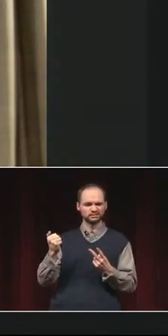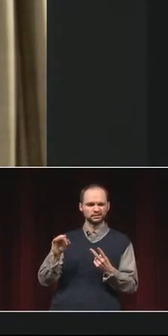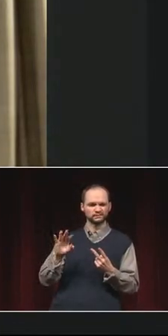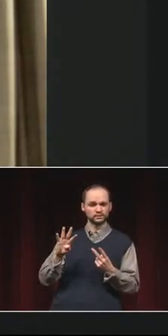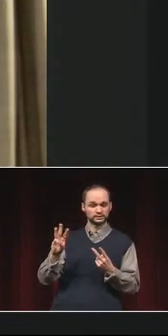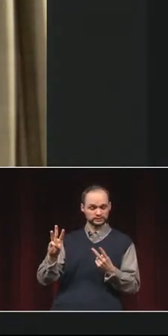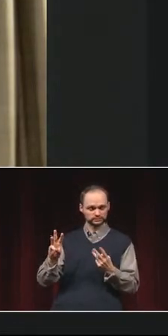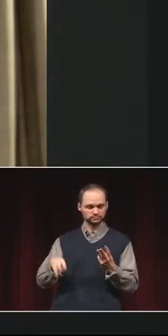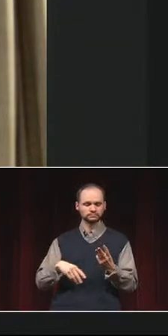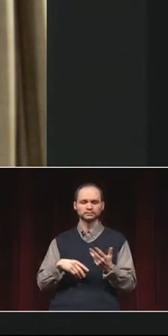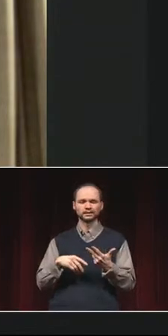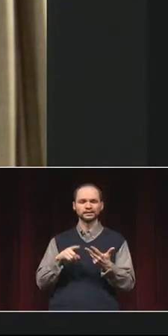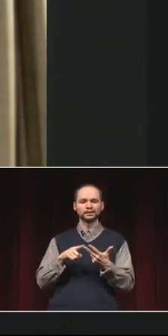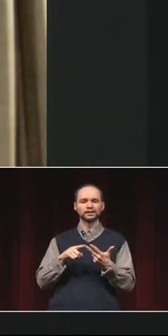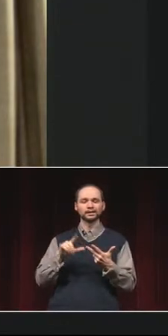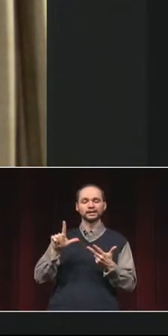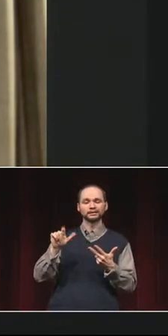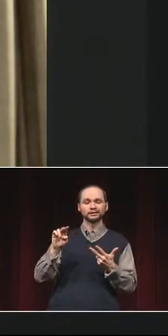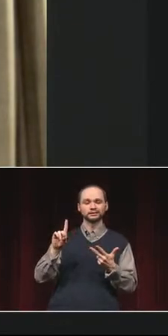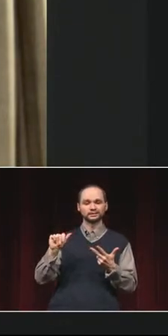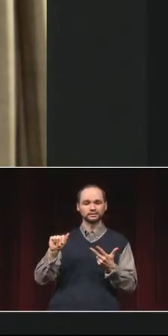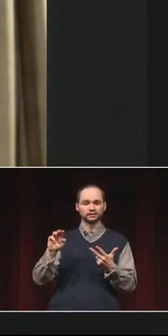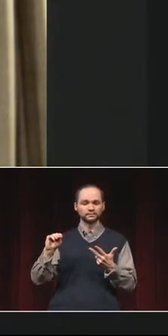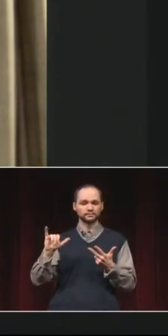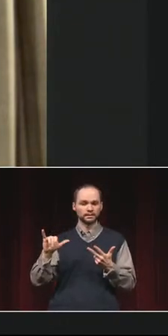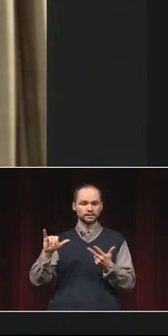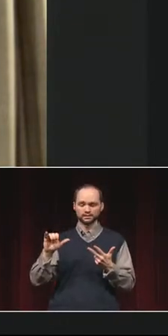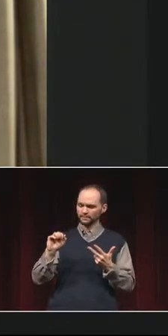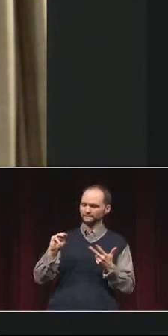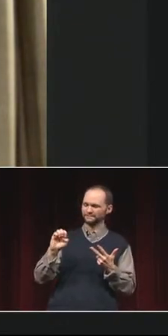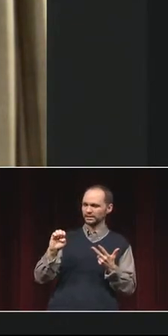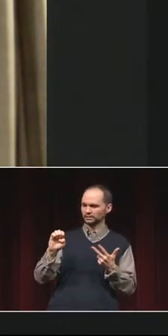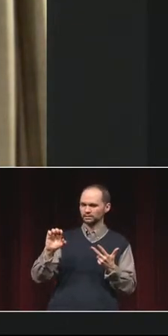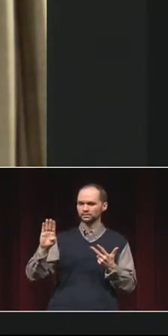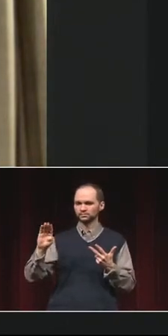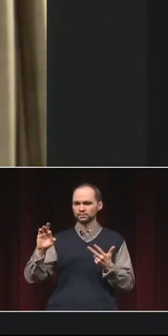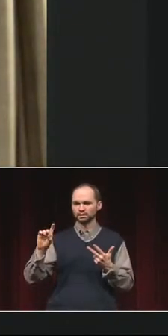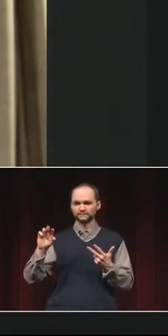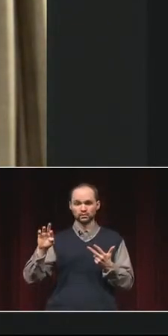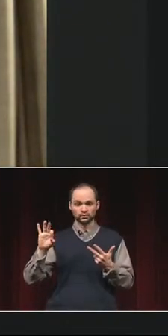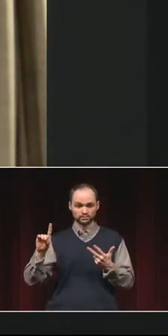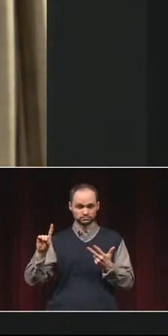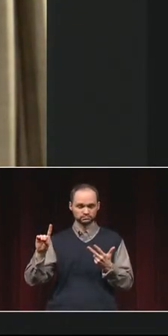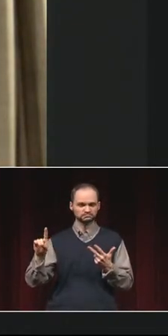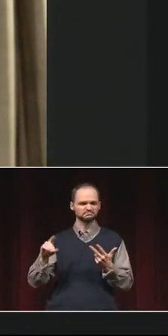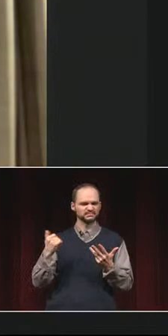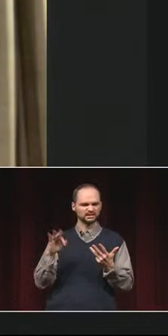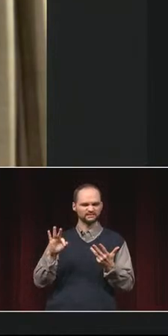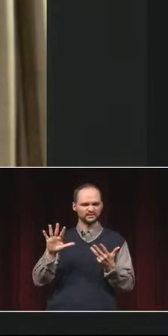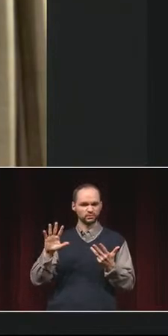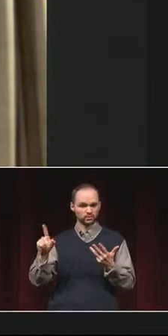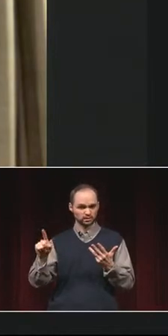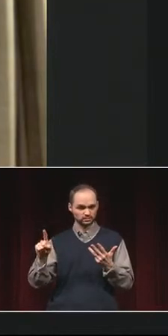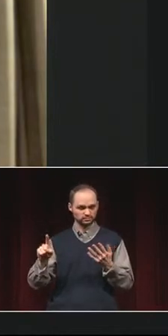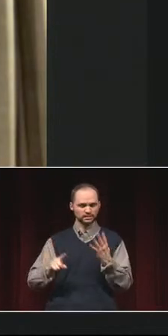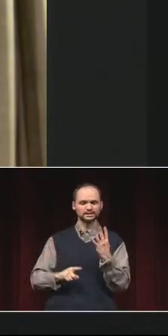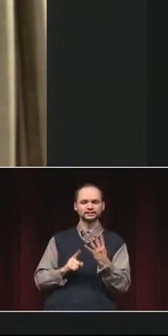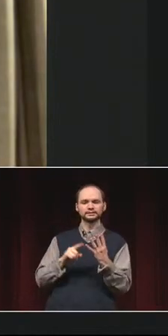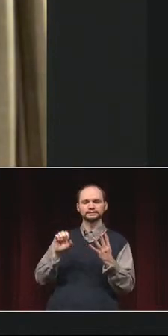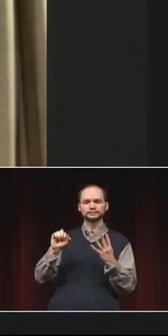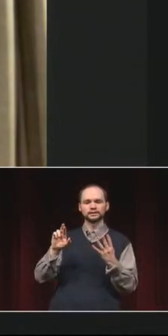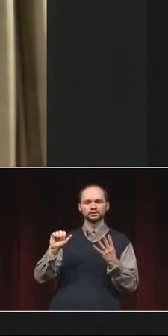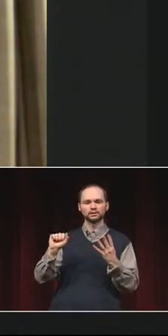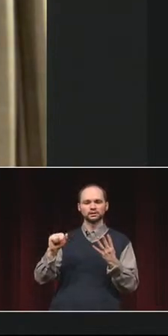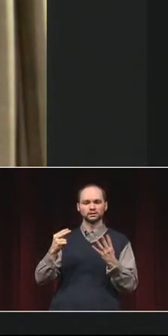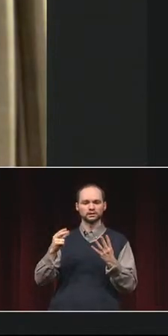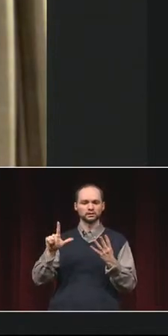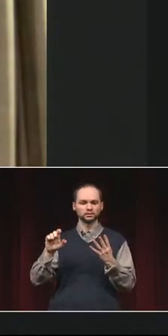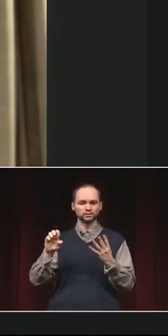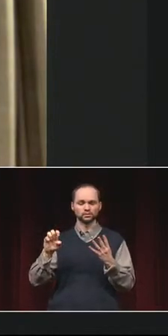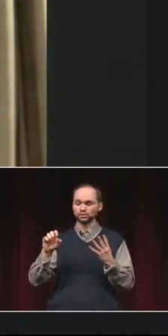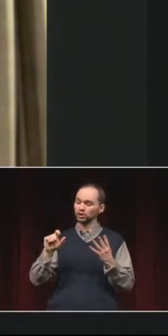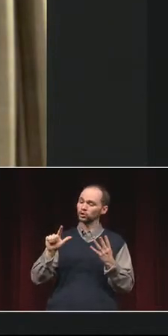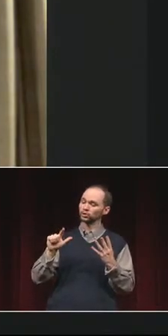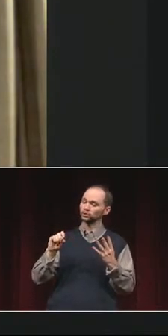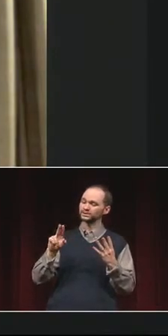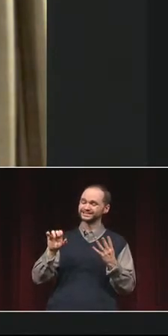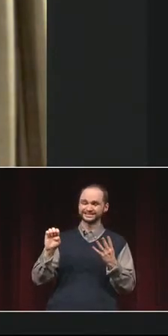Lilly May Bradford in 1951. And Sarah Louise Keys in 1952. But for some reason the time was right